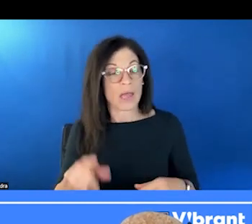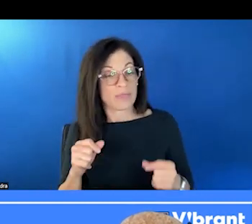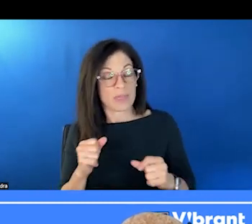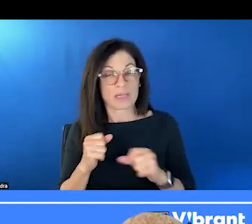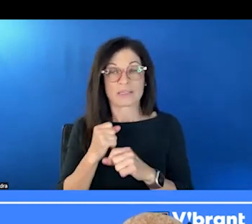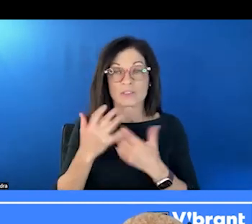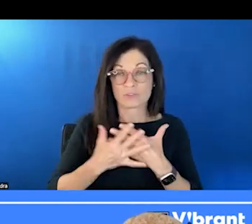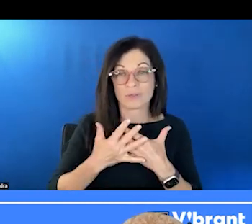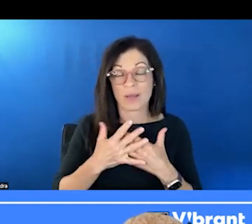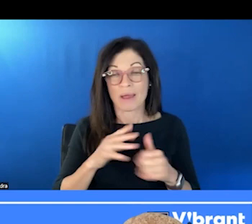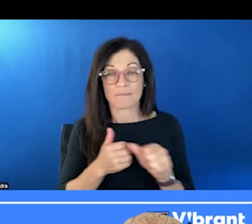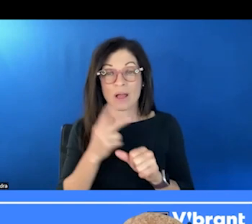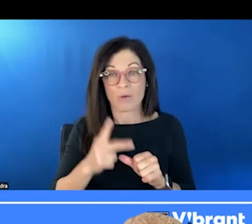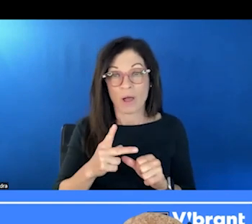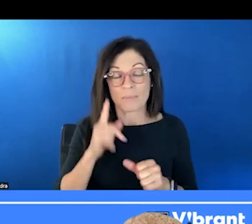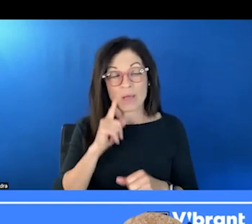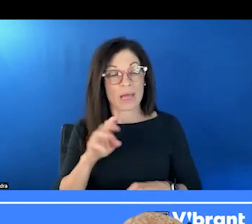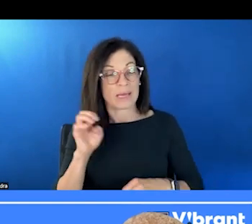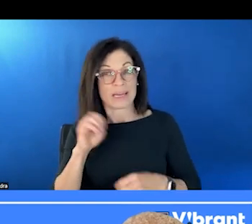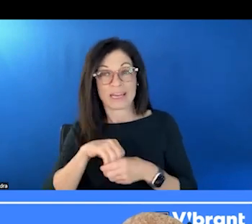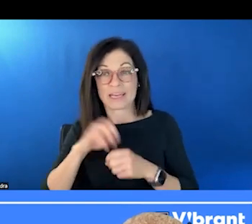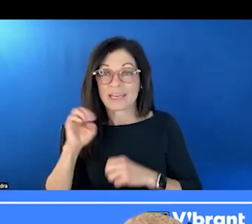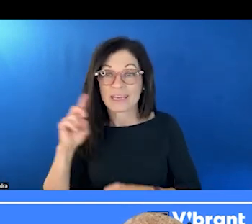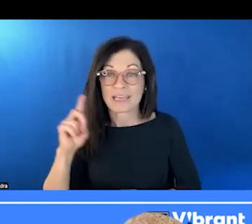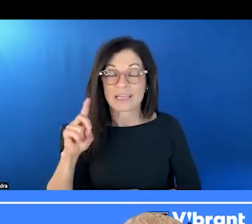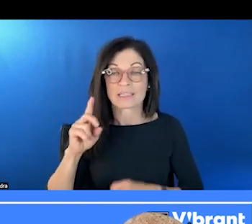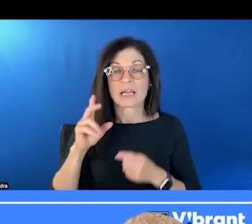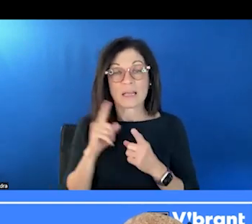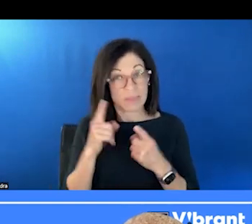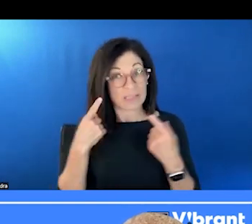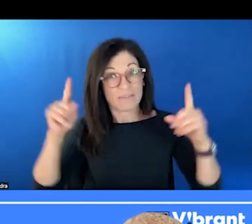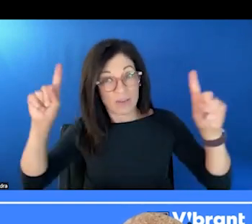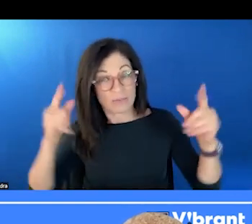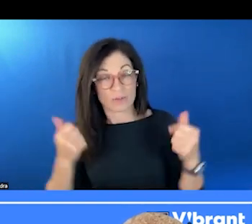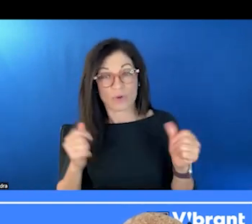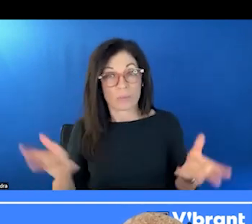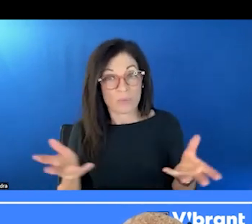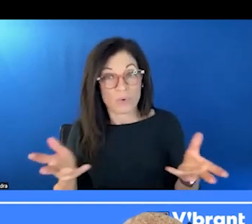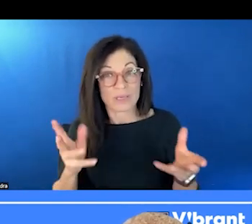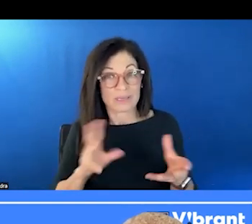IN THE STUDY AND PROMOTE THEM INTO COMMUNITY DEPARTMENTS AND